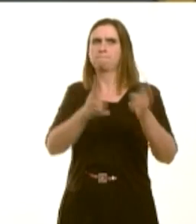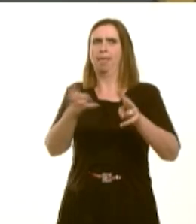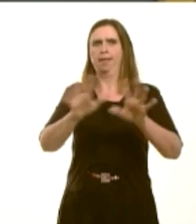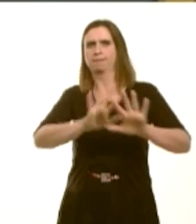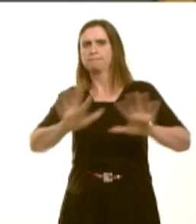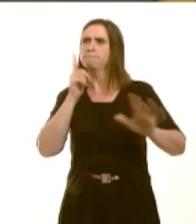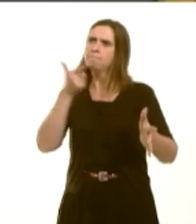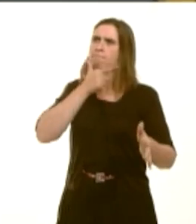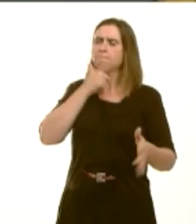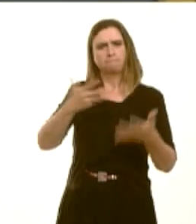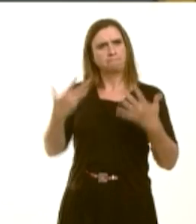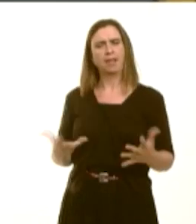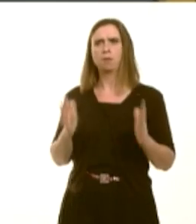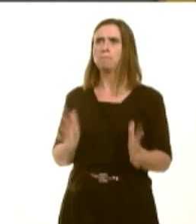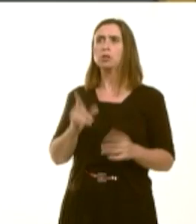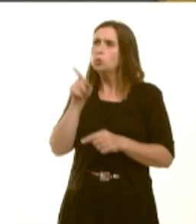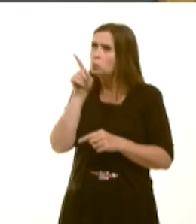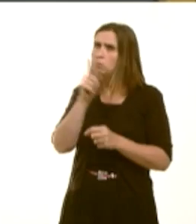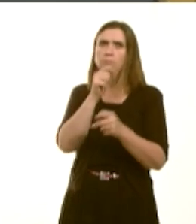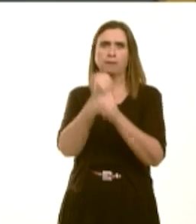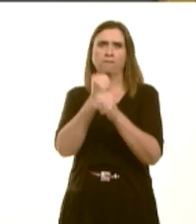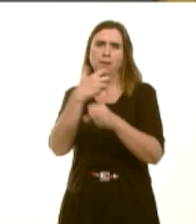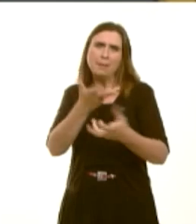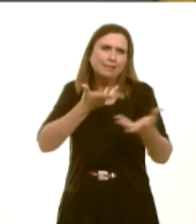the Welsh Government had with the local authorities and Celtic Energy, following East Pit being